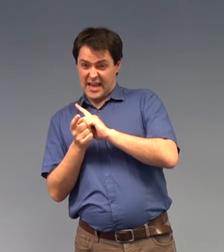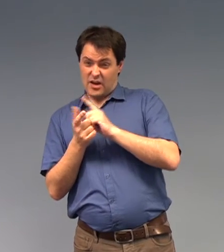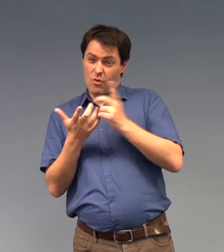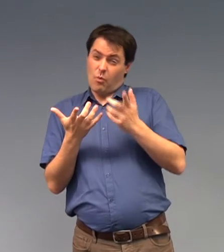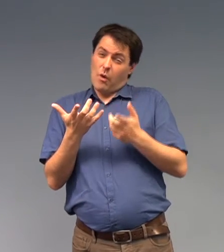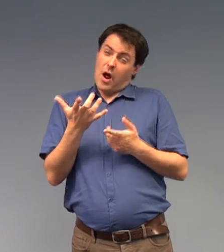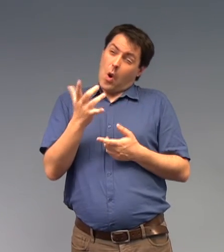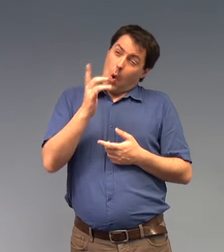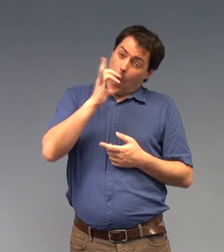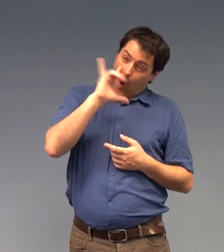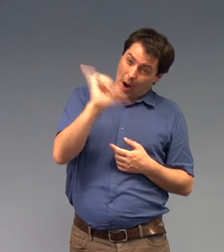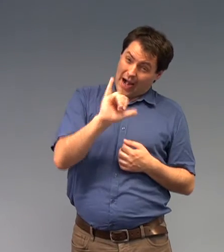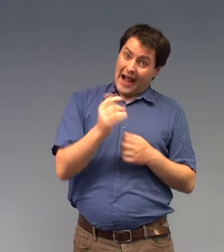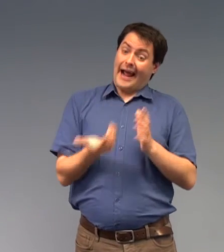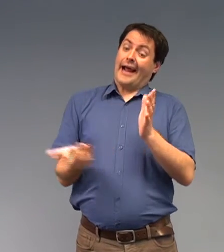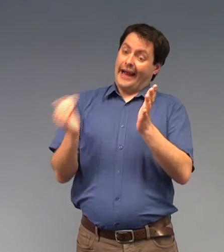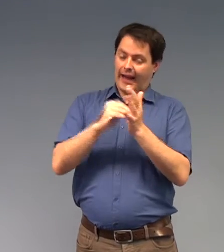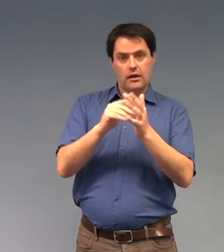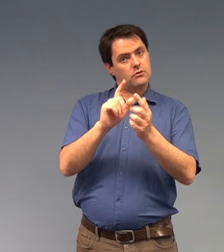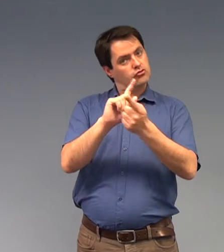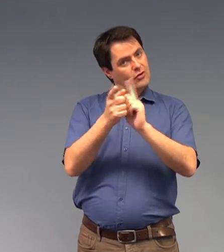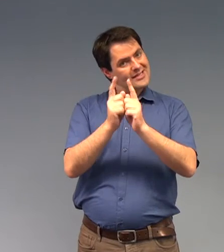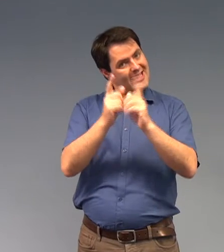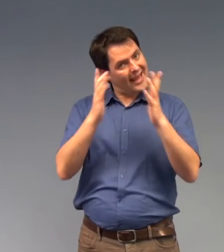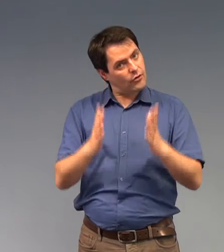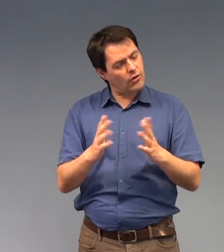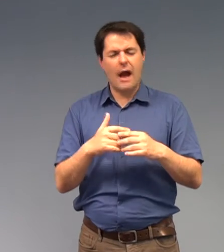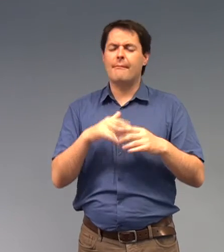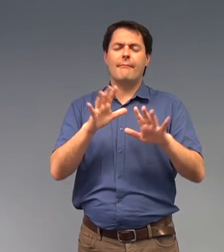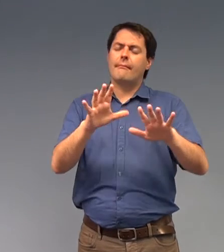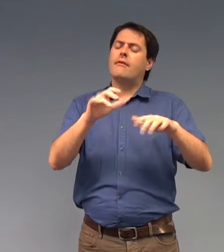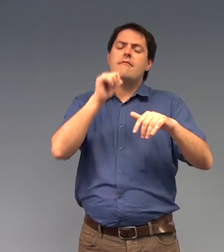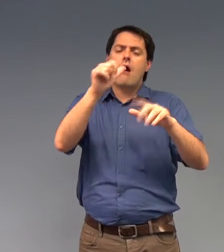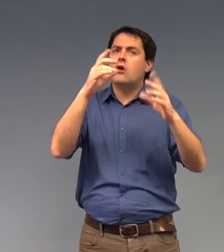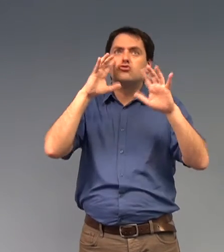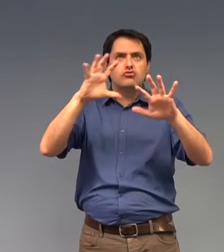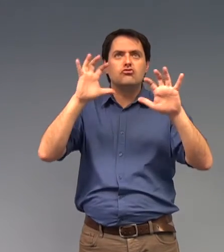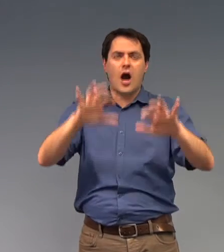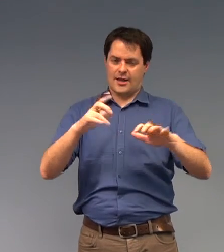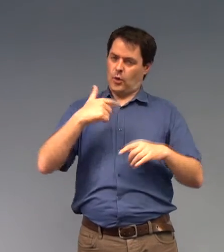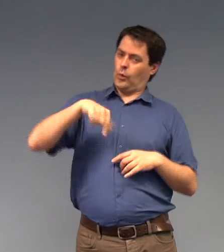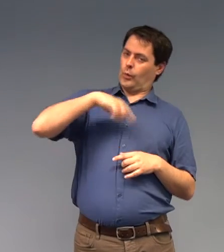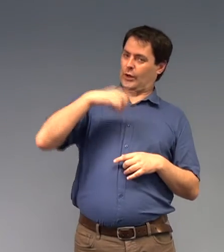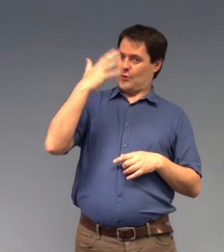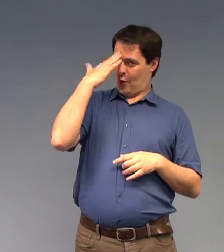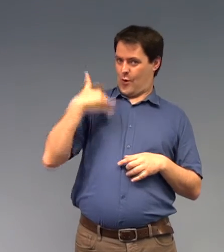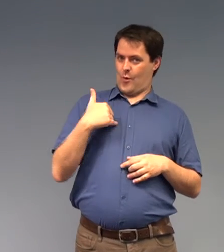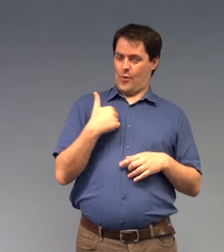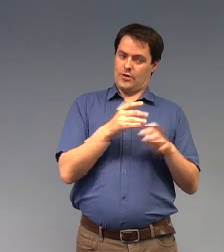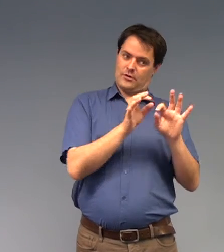is that a linguistic decision or a translator decision? And it looks like it's a translator decision.